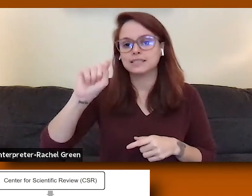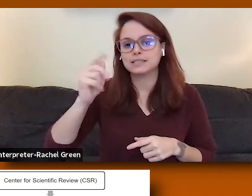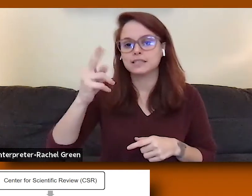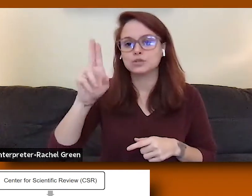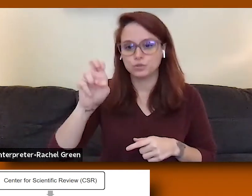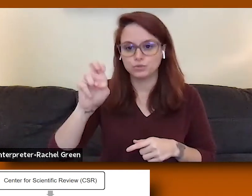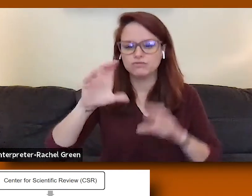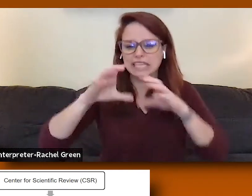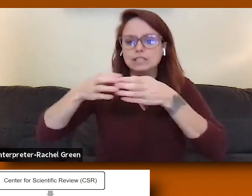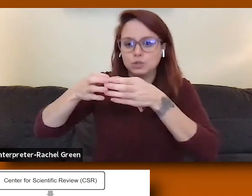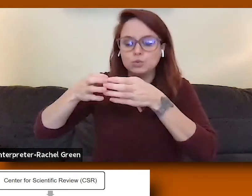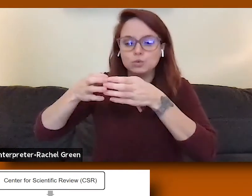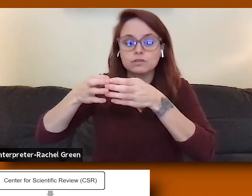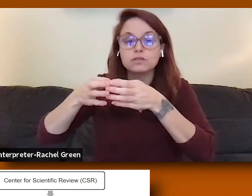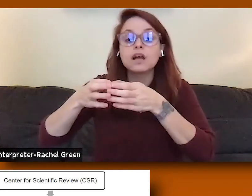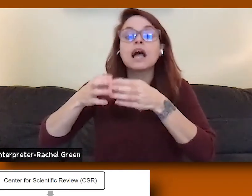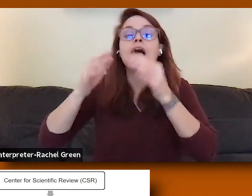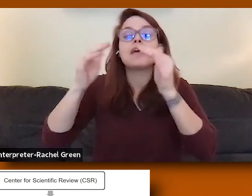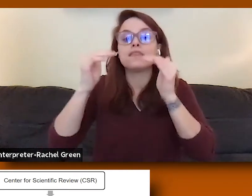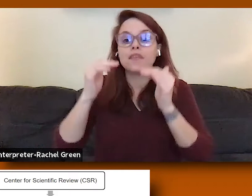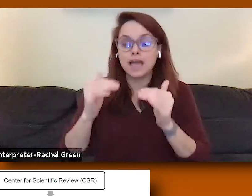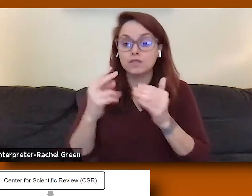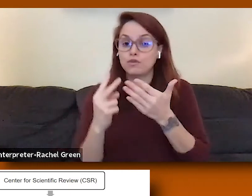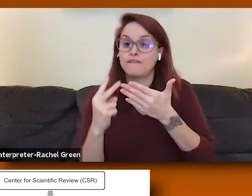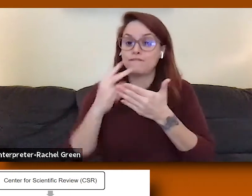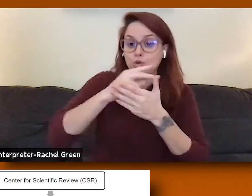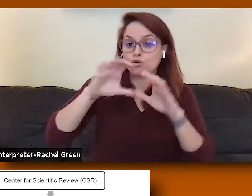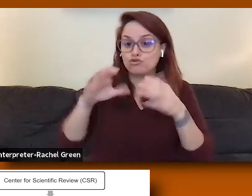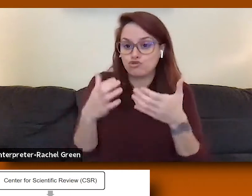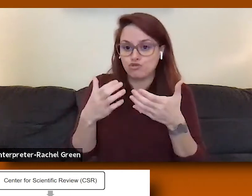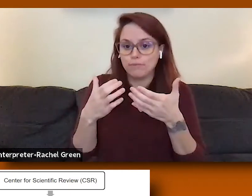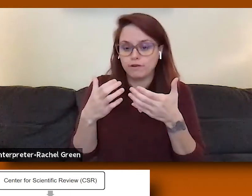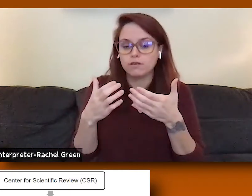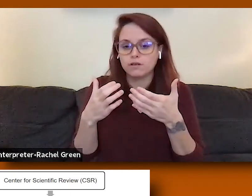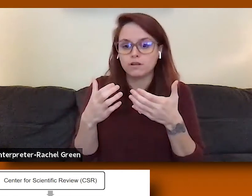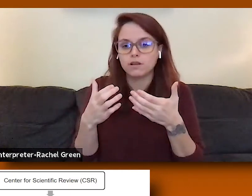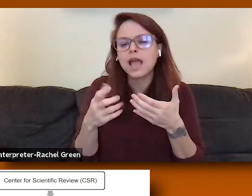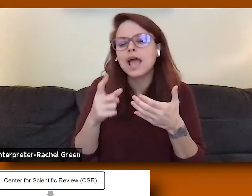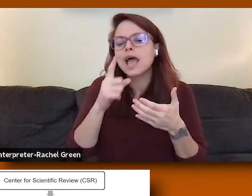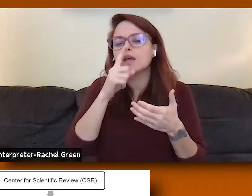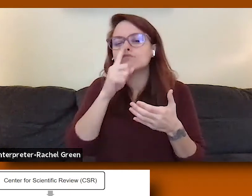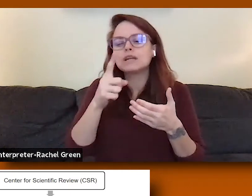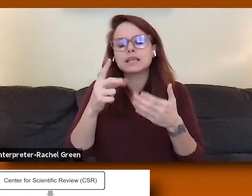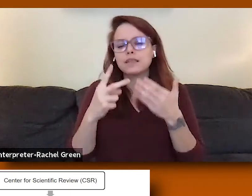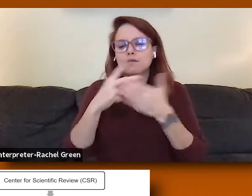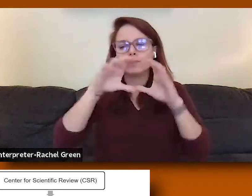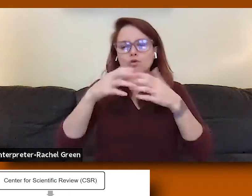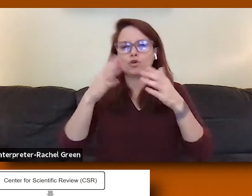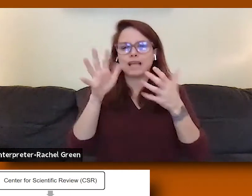and it goes to the integrated review group, which is like an umbrella for all the study sections.